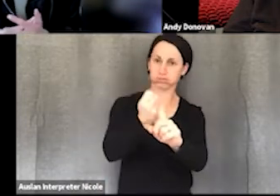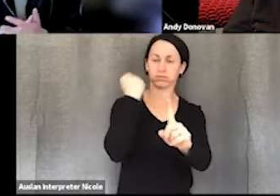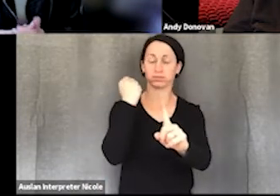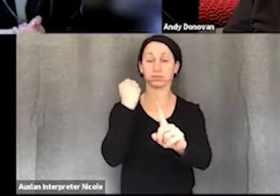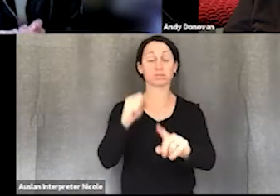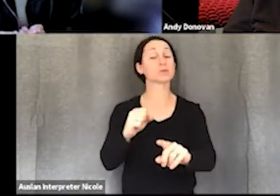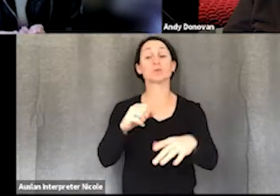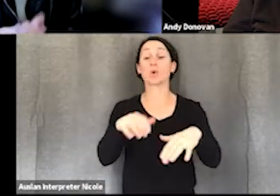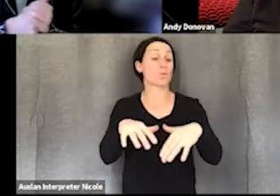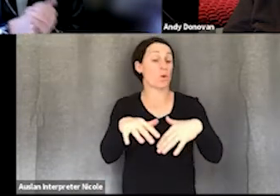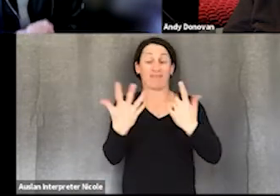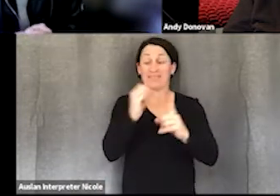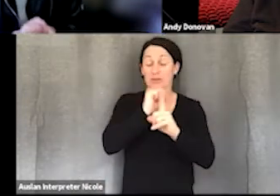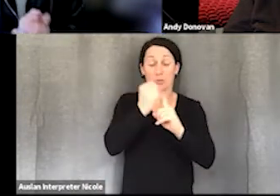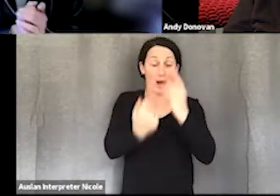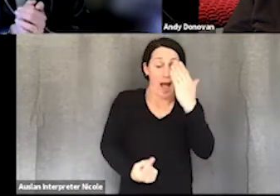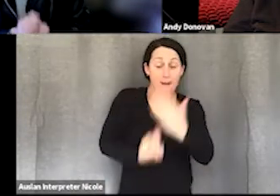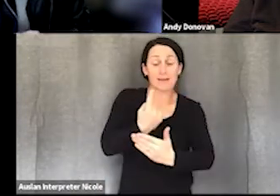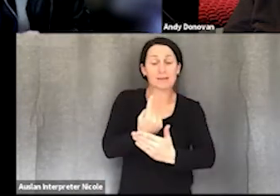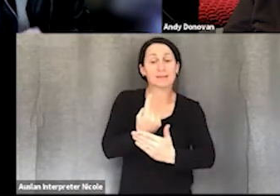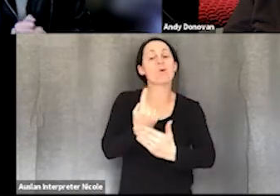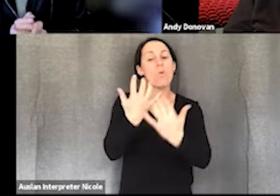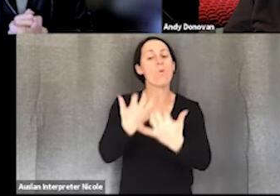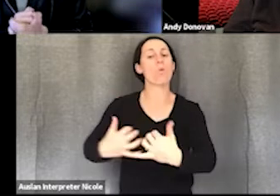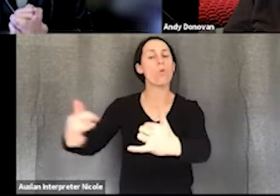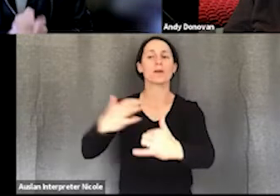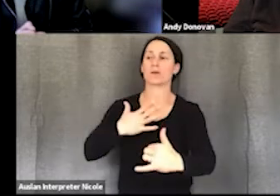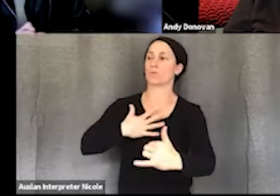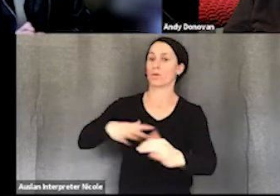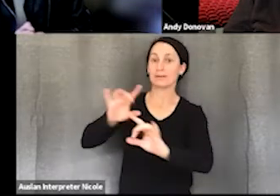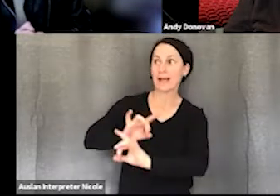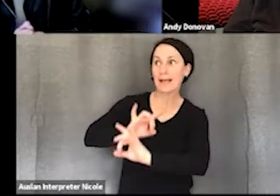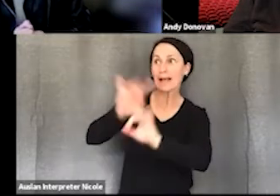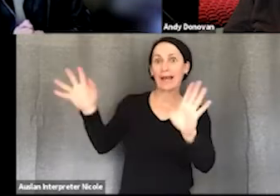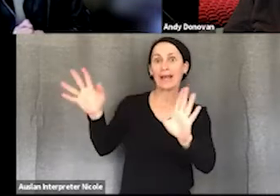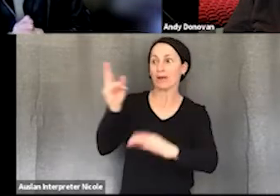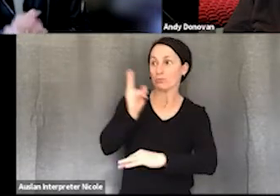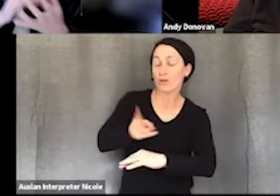really appreciate clear, frequent, open communication.